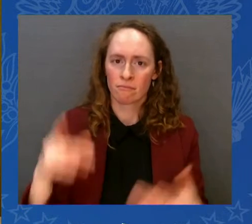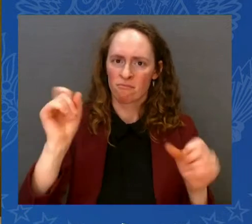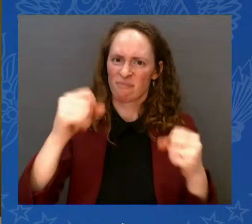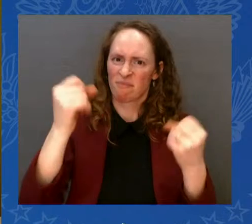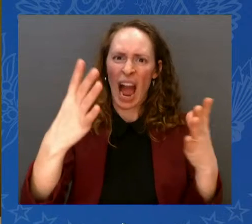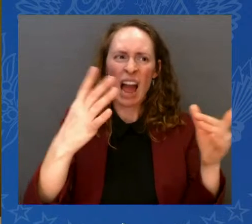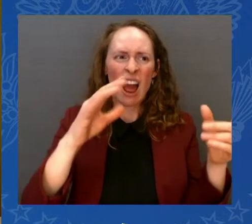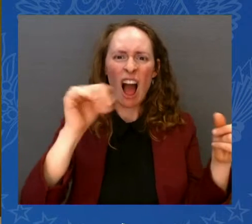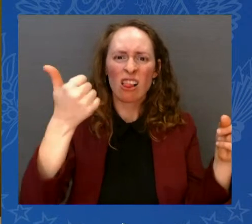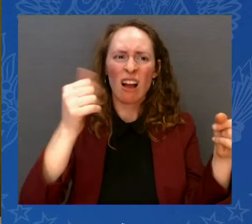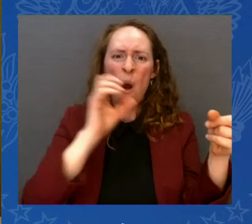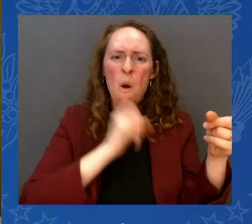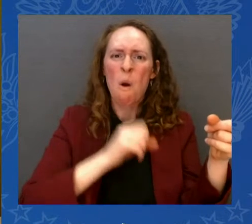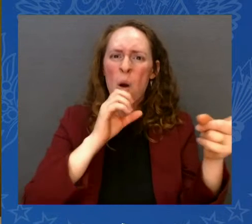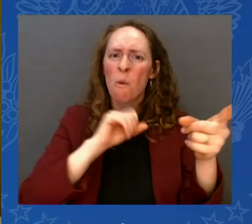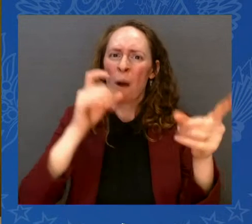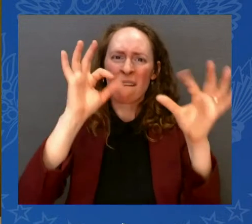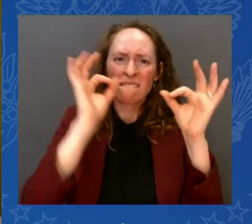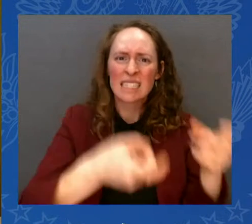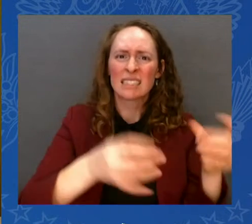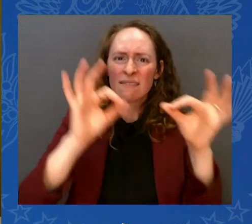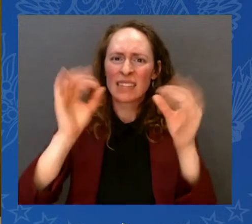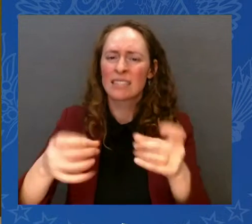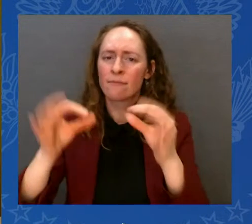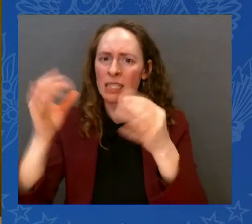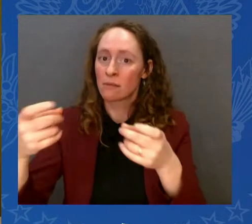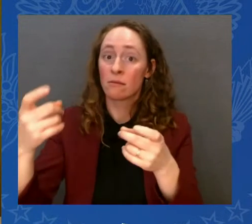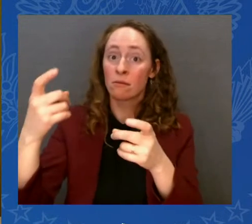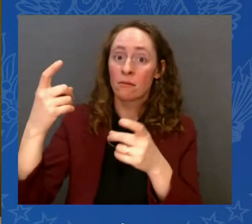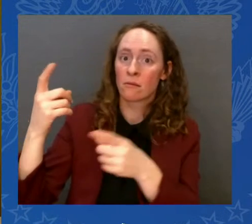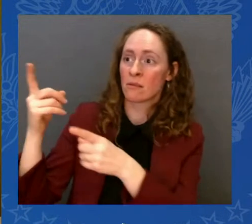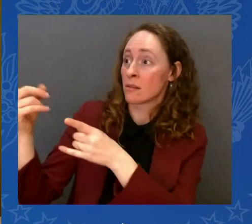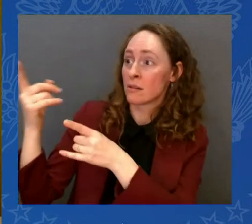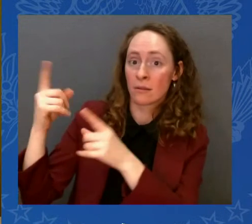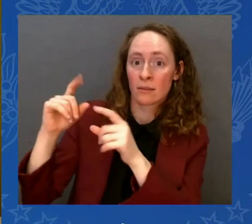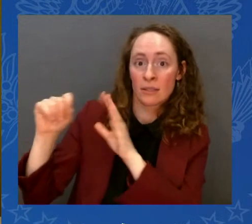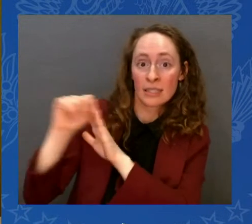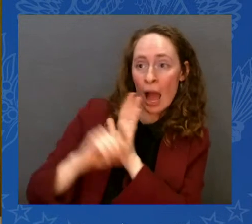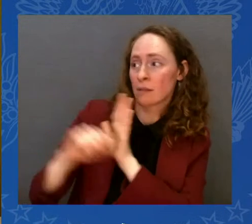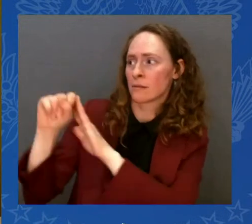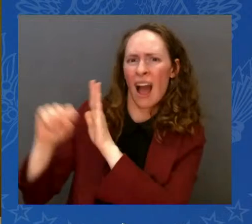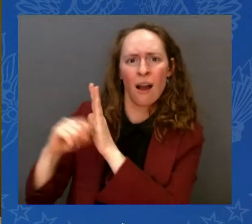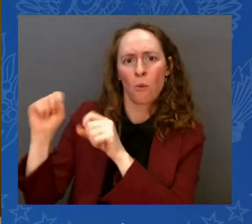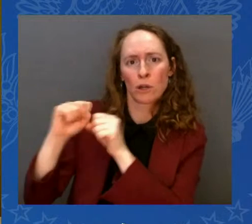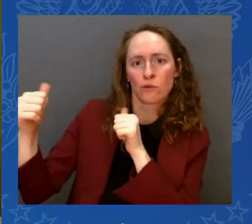it's the second-most productive bridge in terms of product that goes across the bridge of any in America.